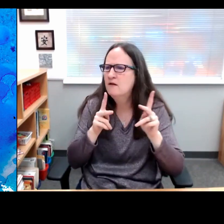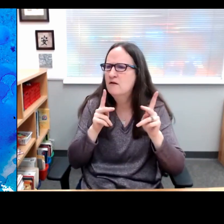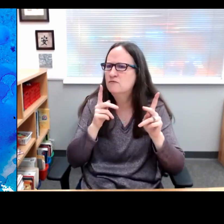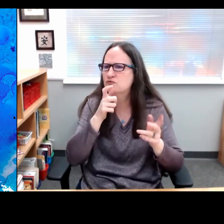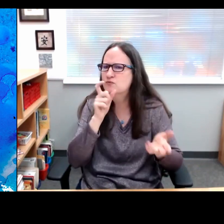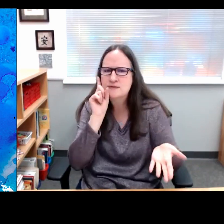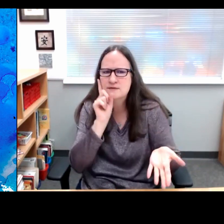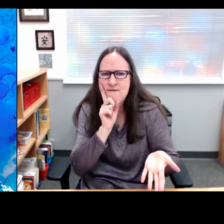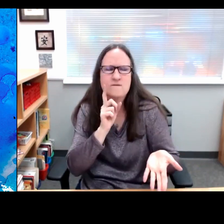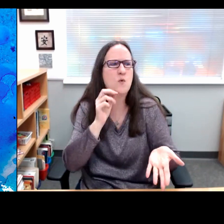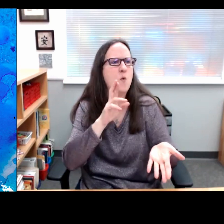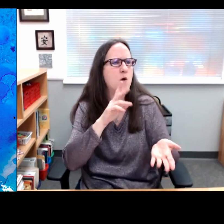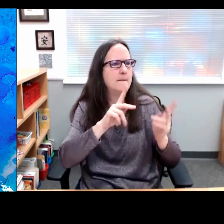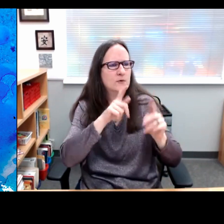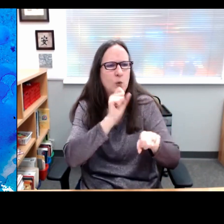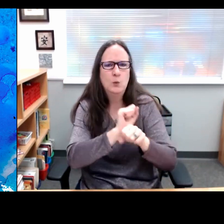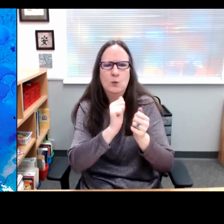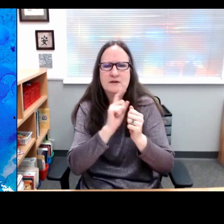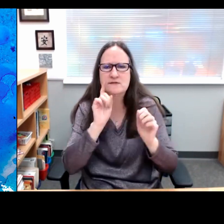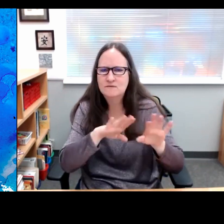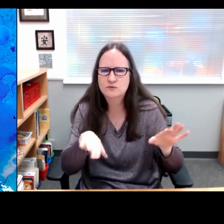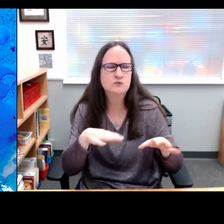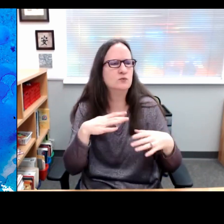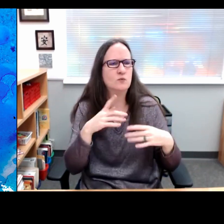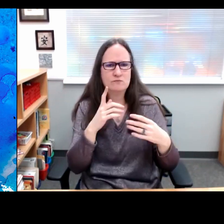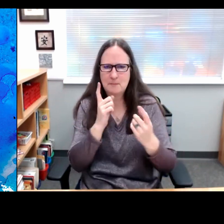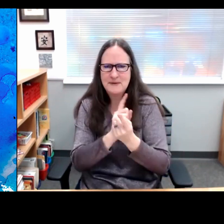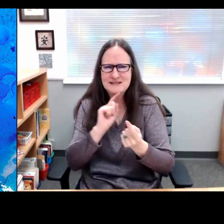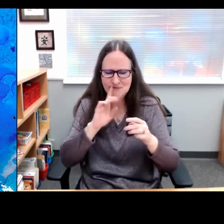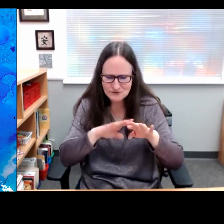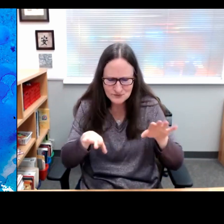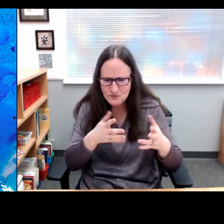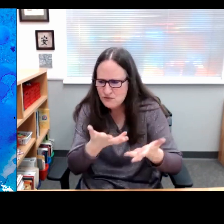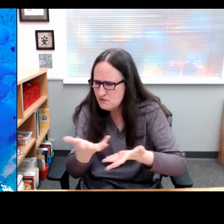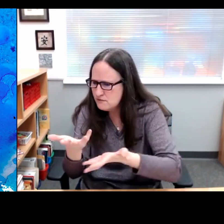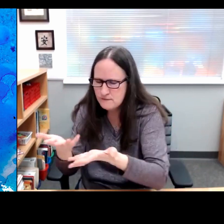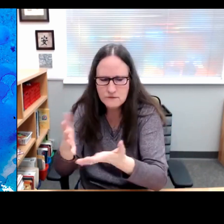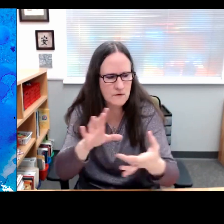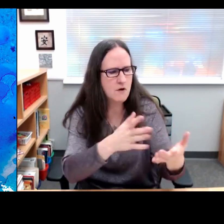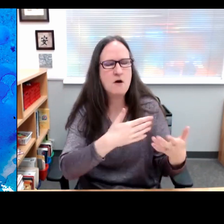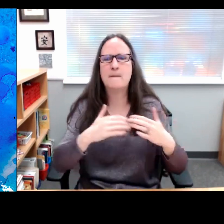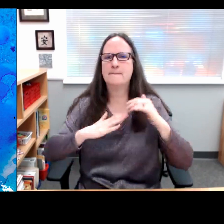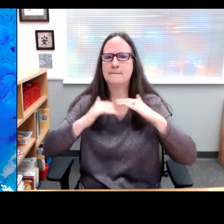Meeting new people. Meeting deaf people. Others who work with deaf. Meeting deaf children.